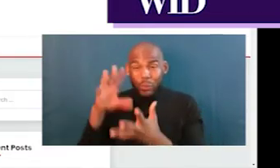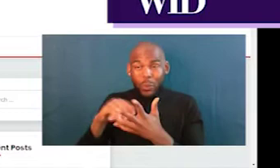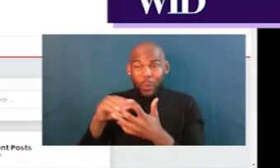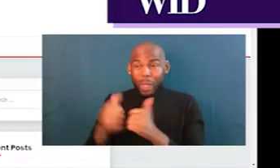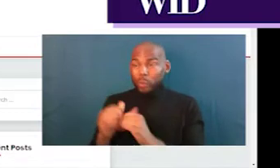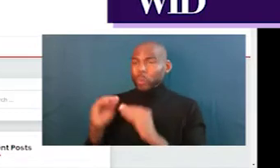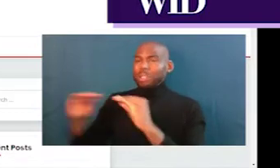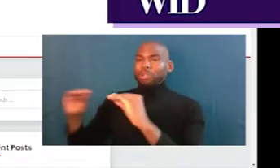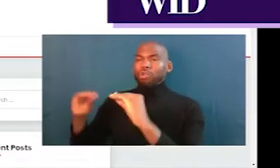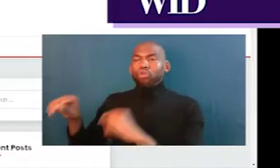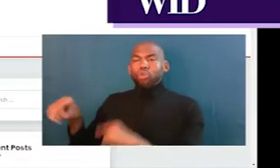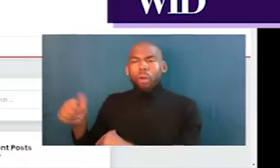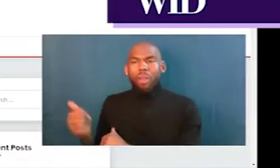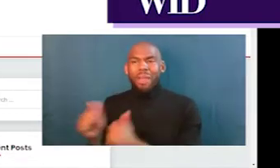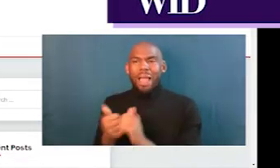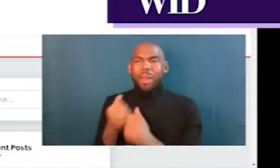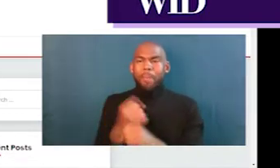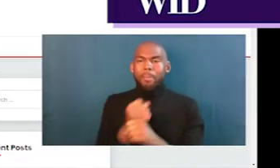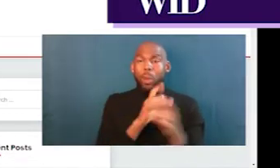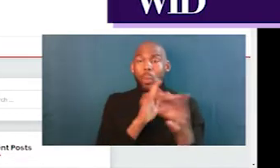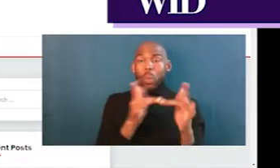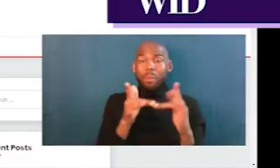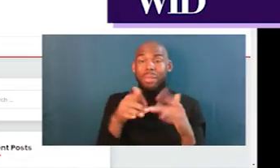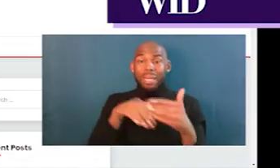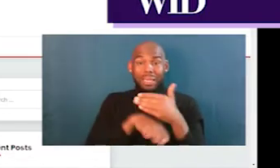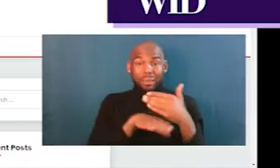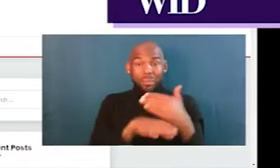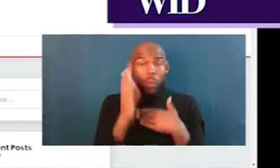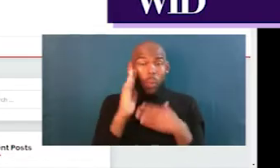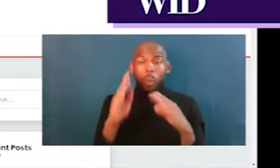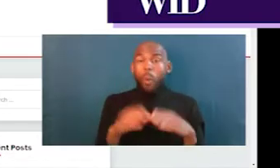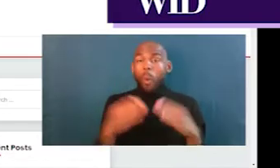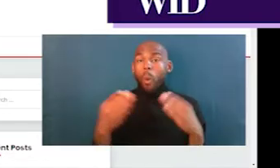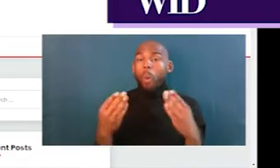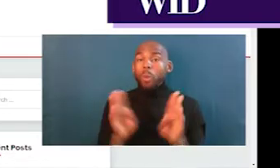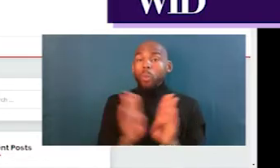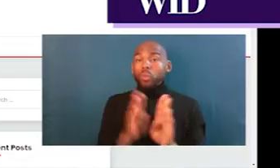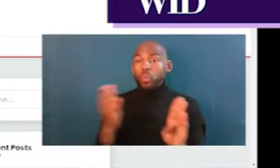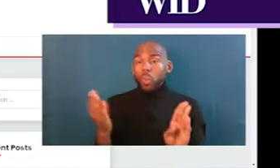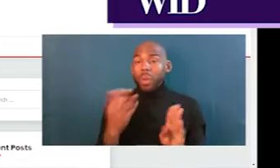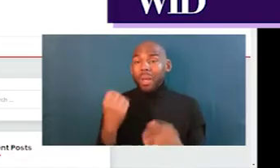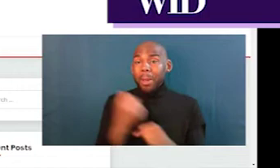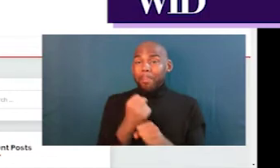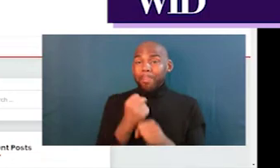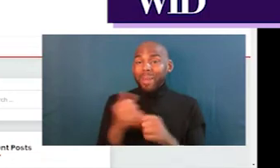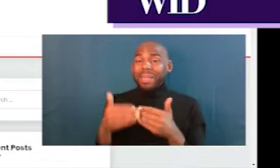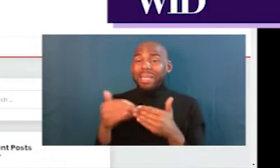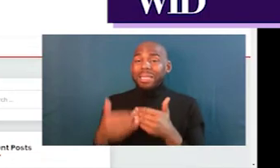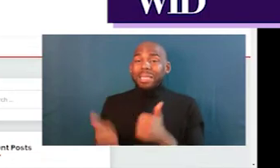others to do accessible websites will hopefully open doors and make for an easier experience